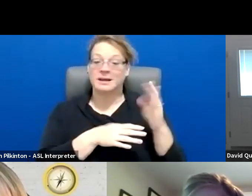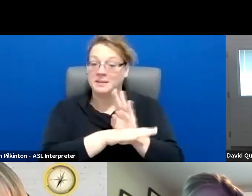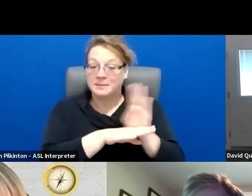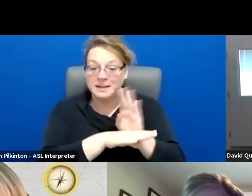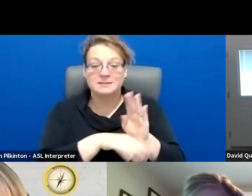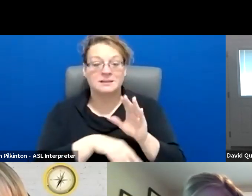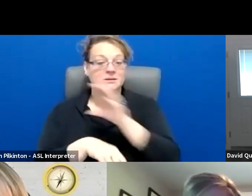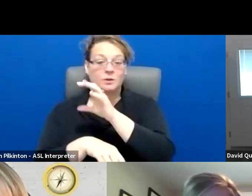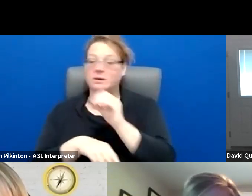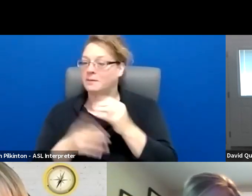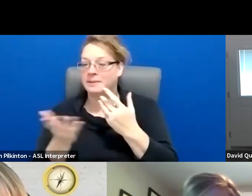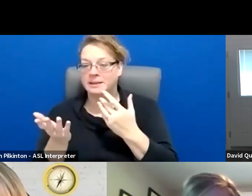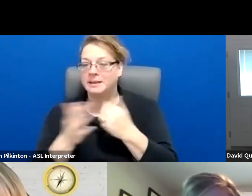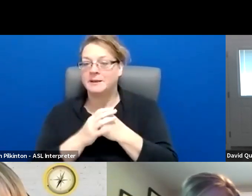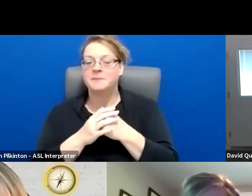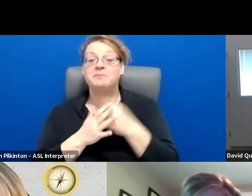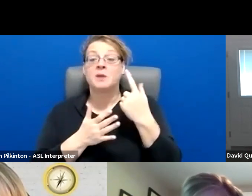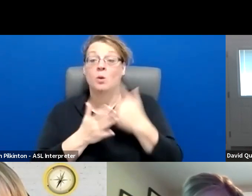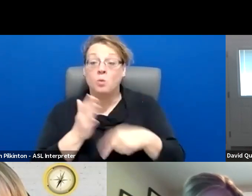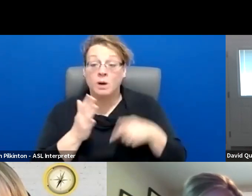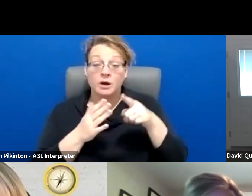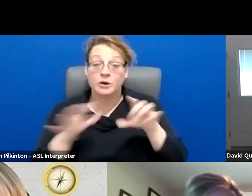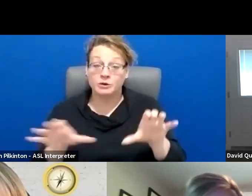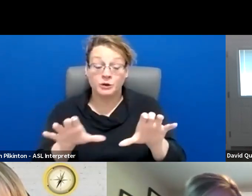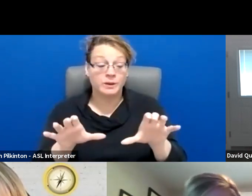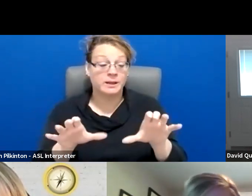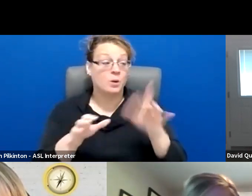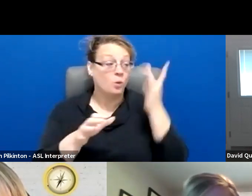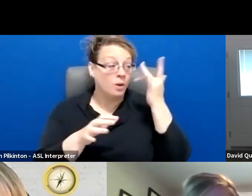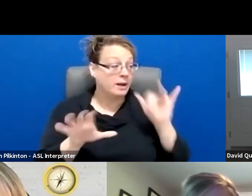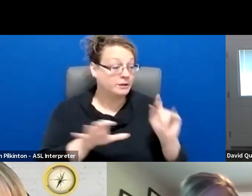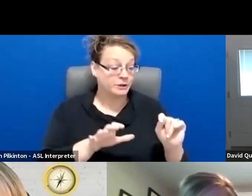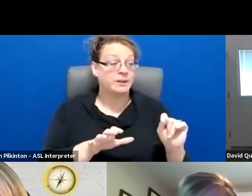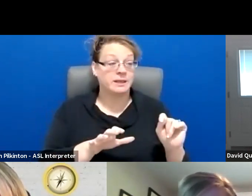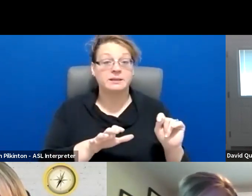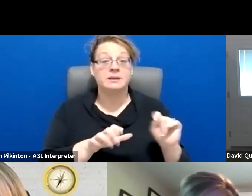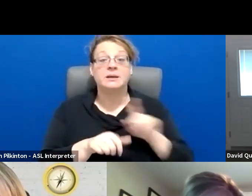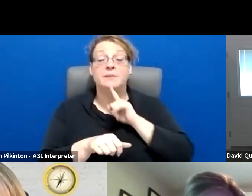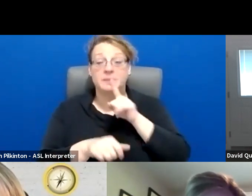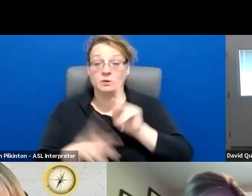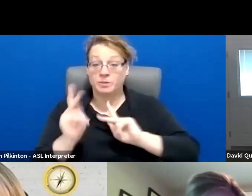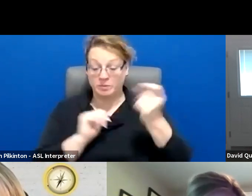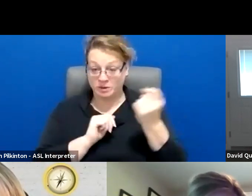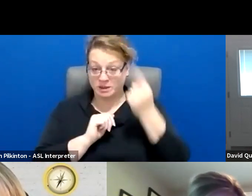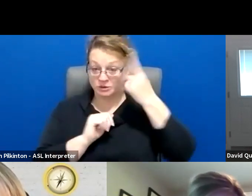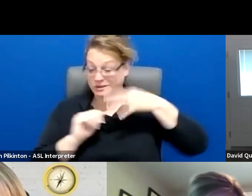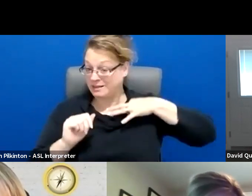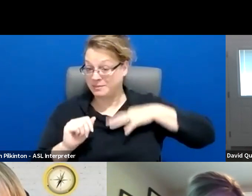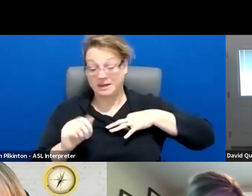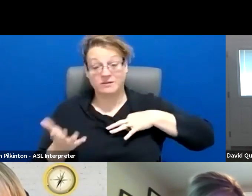You want that buy-in so you have to educate your organization. Whether it is a line of business, the company as a whole.